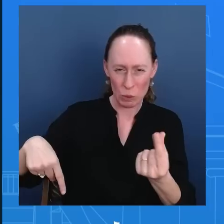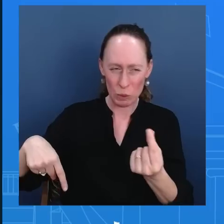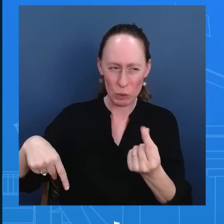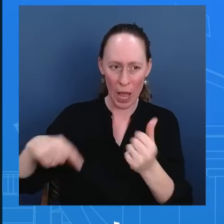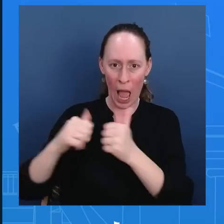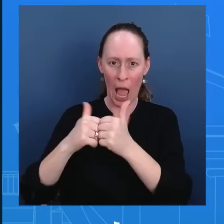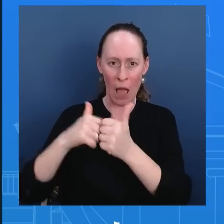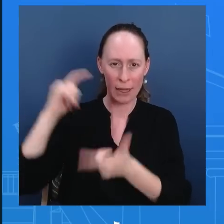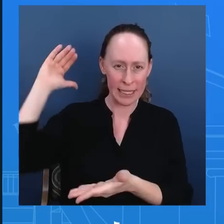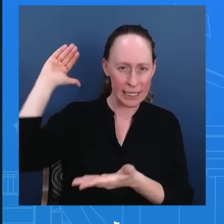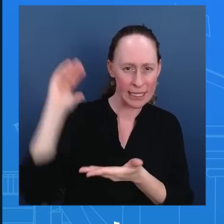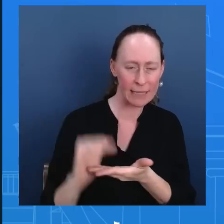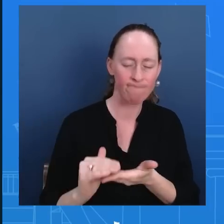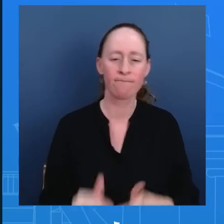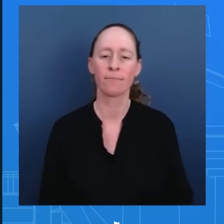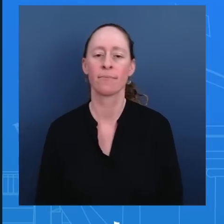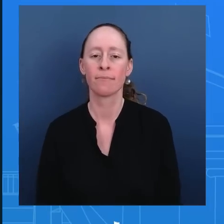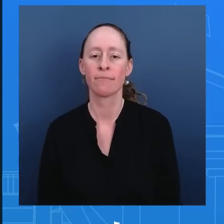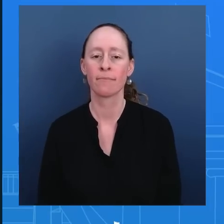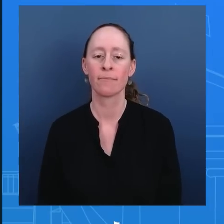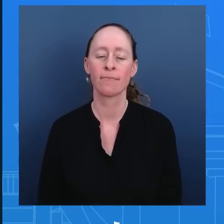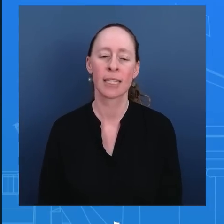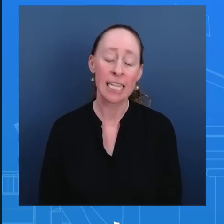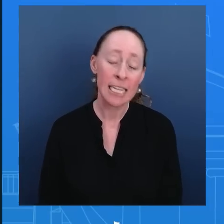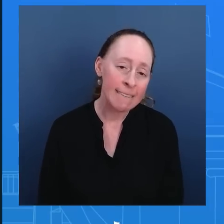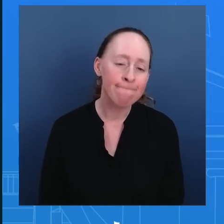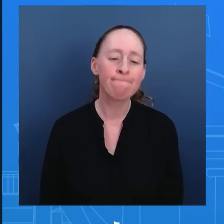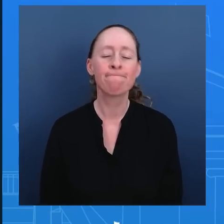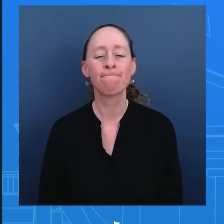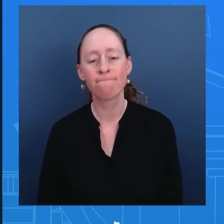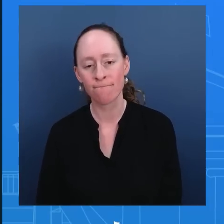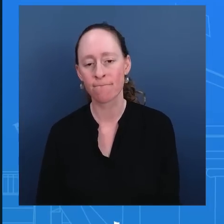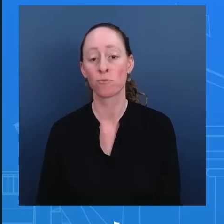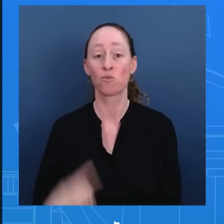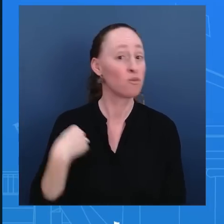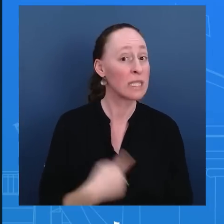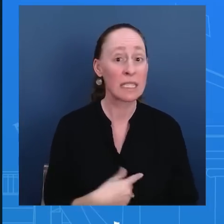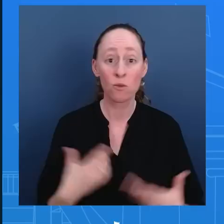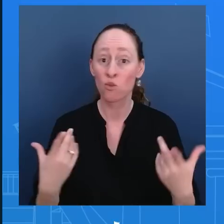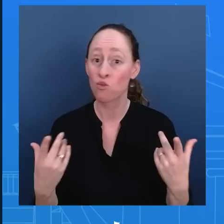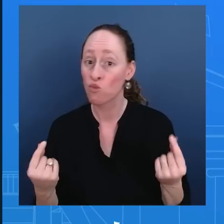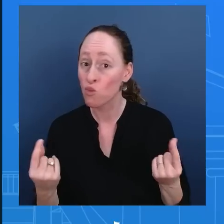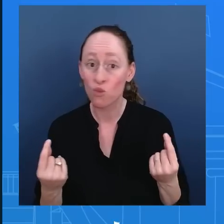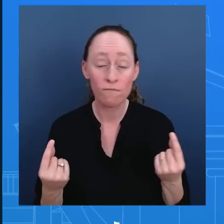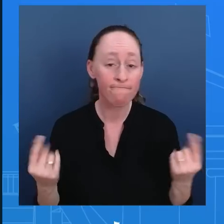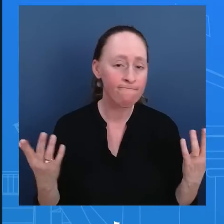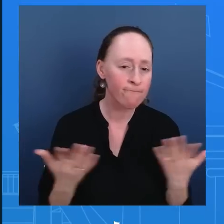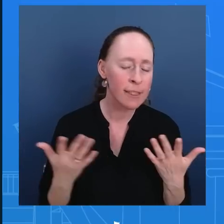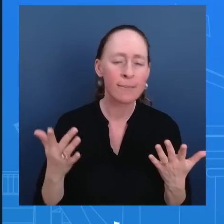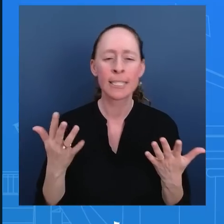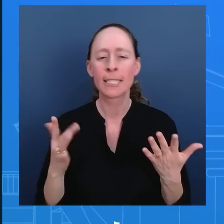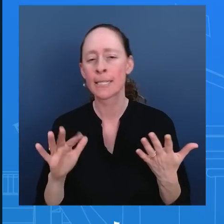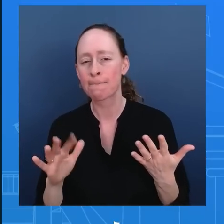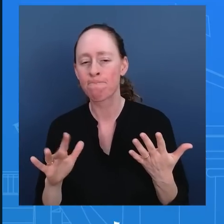what we’re trying to do here from this administration is make sure that the economy continues to grow;